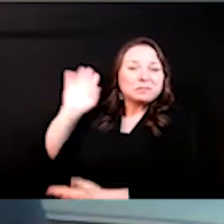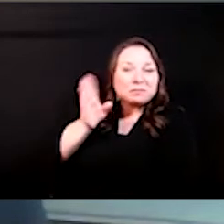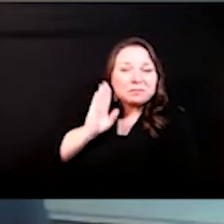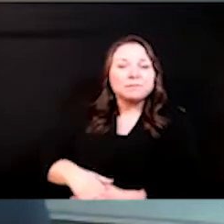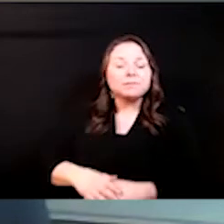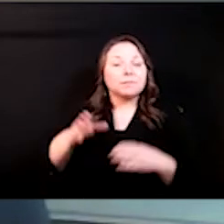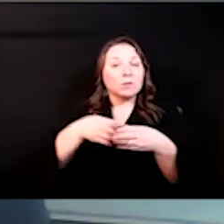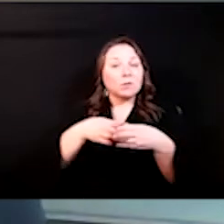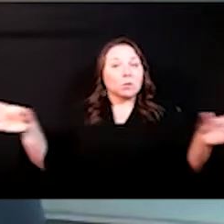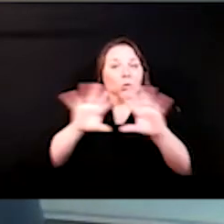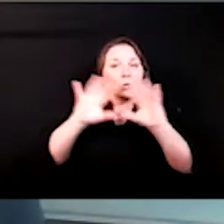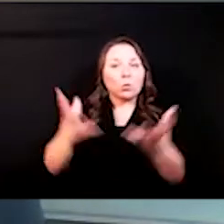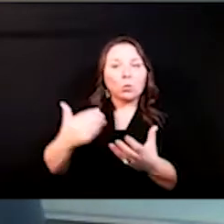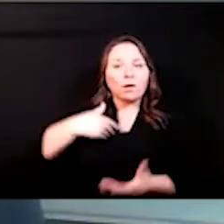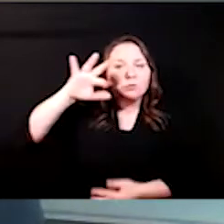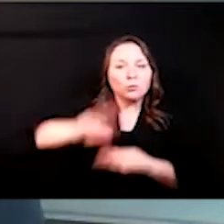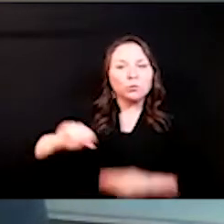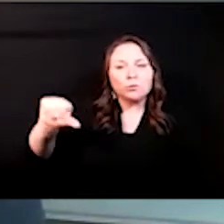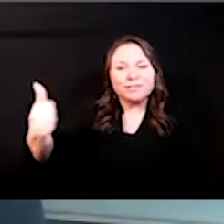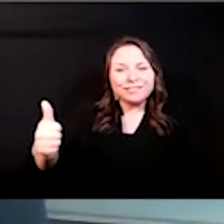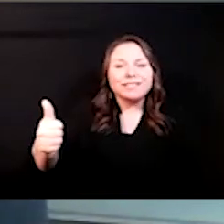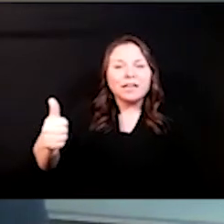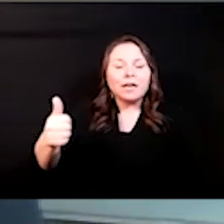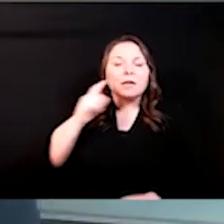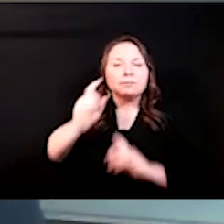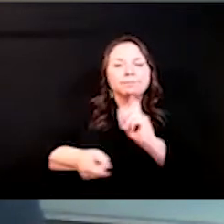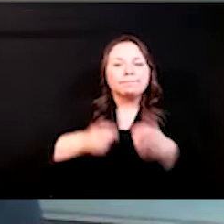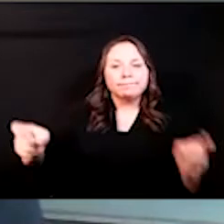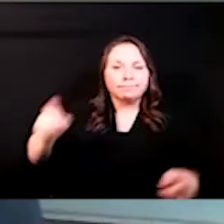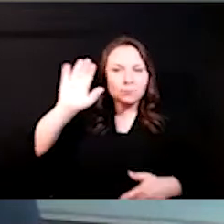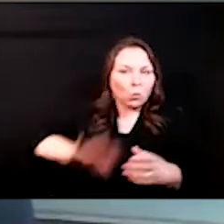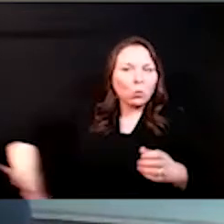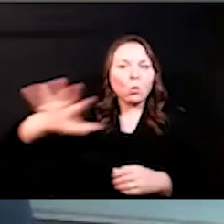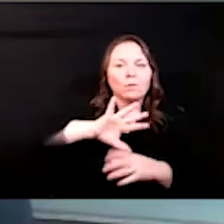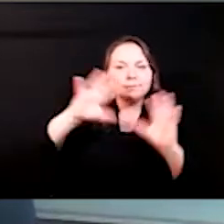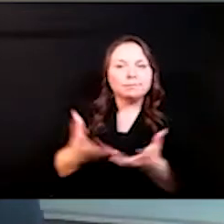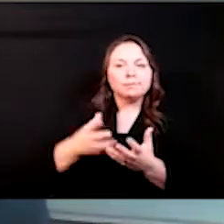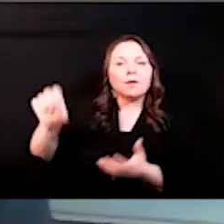AUTHORIZATION IN A COUPLE OF WEEKS. WORLDWIDE, WE HAVE ABOUT TEN VACCINES BEING ADMINISTERED AND THOSE